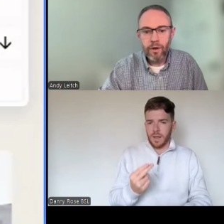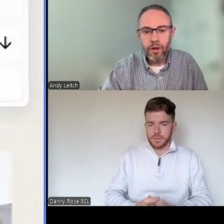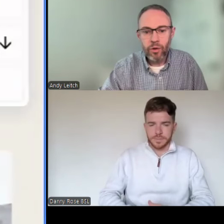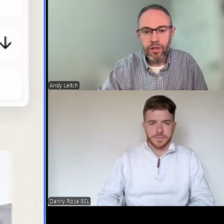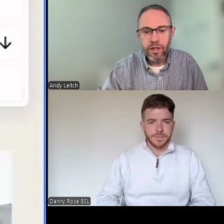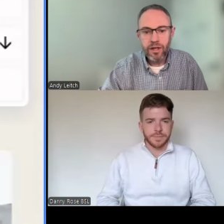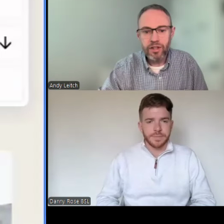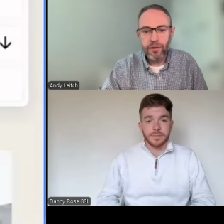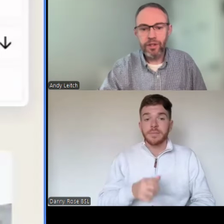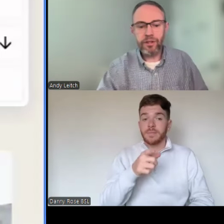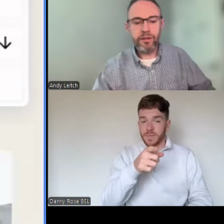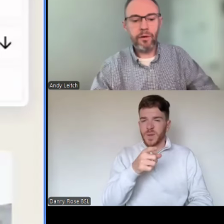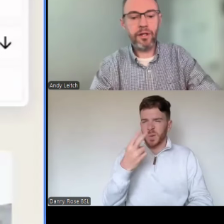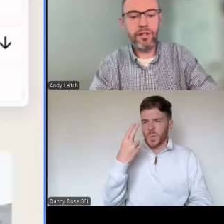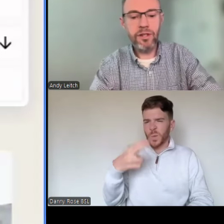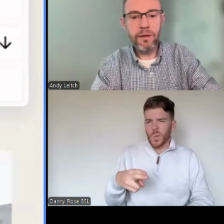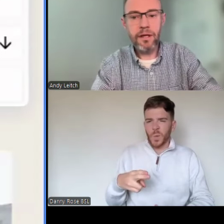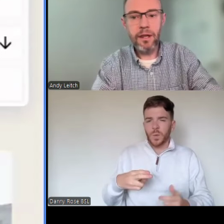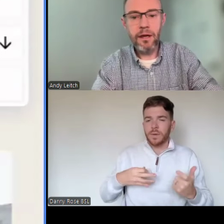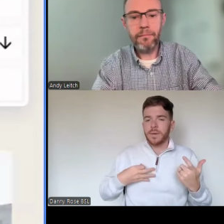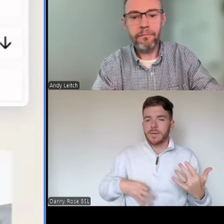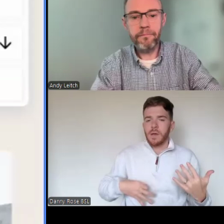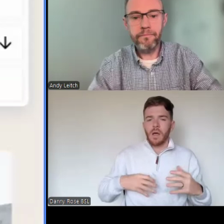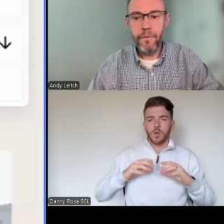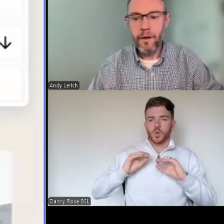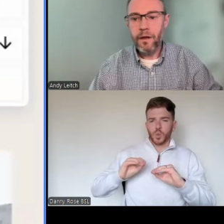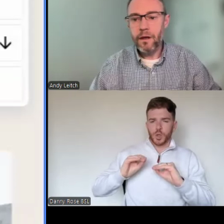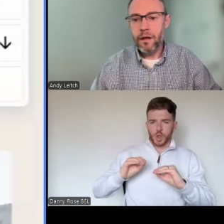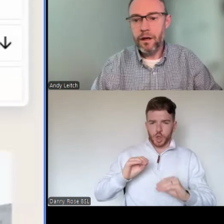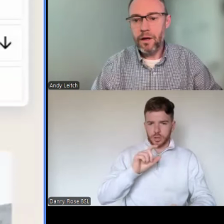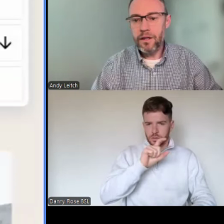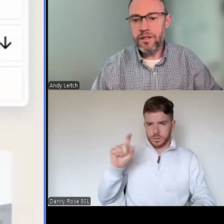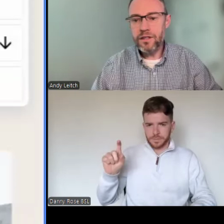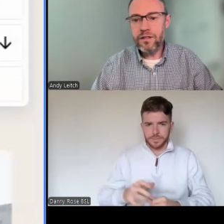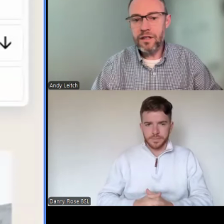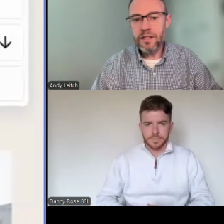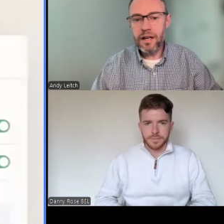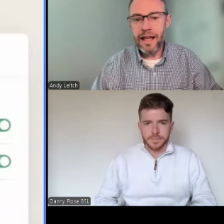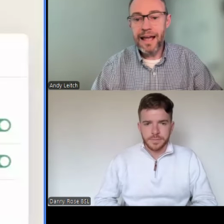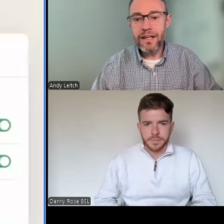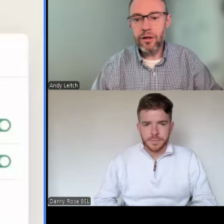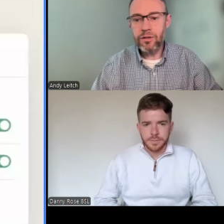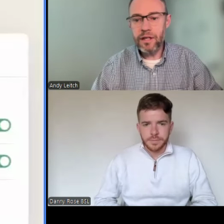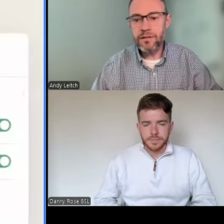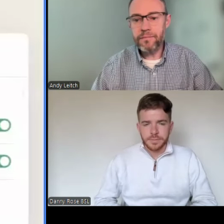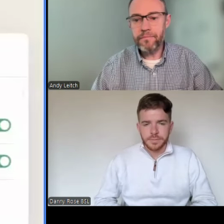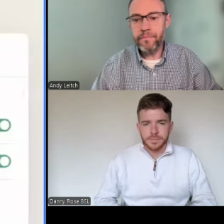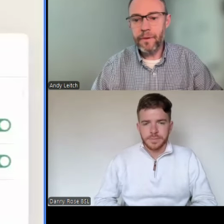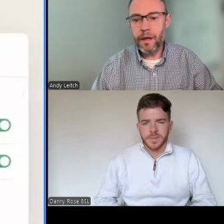We're going to call this guitar tuition, so I can just type that in there. In this instance, I need to click Edit Content